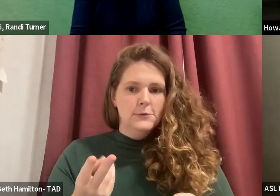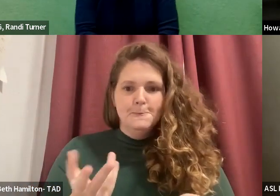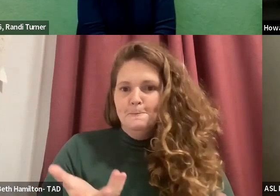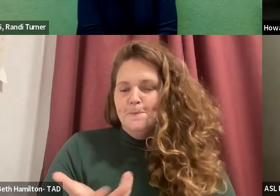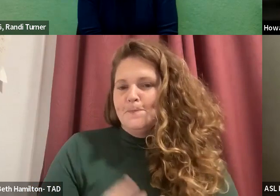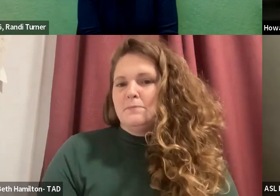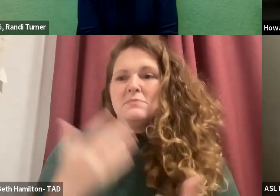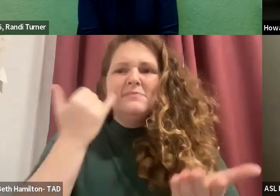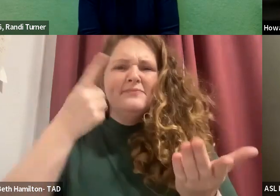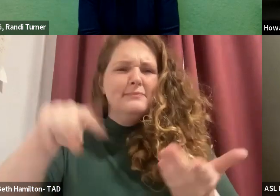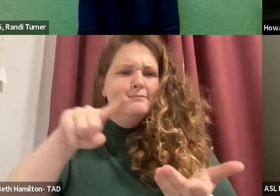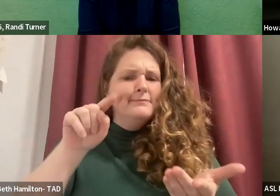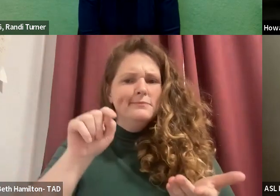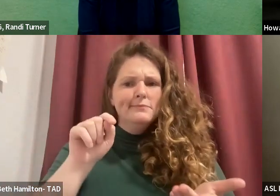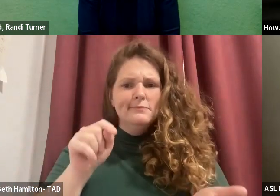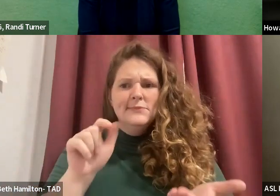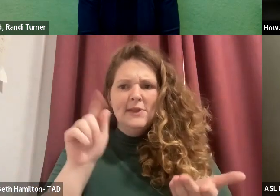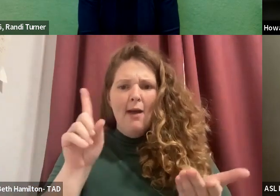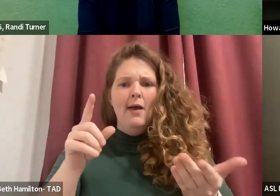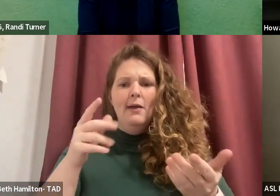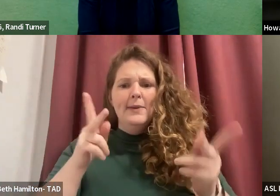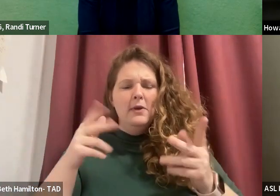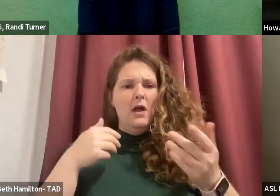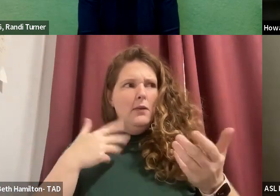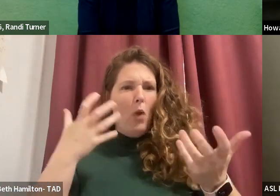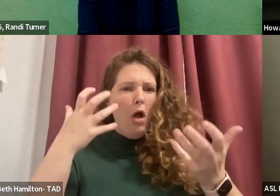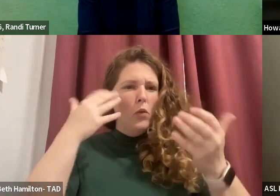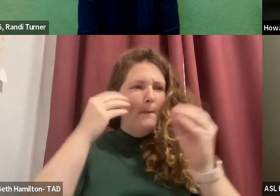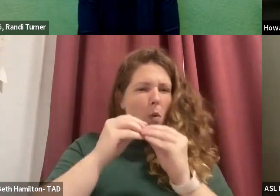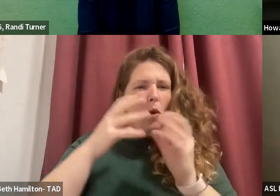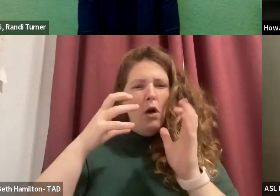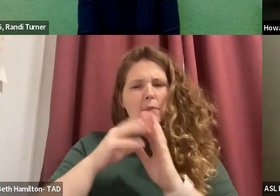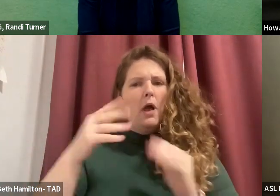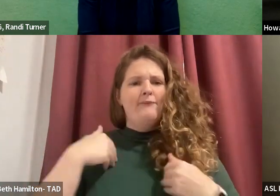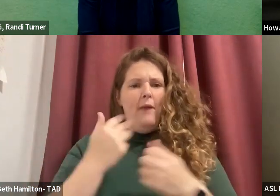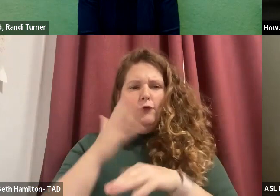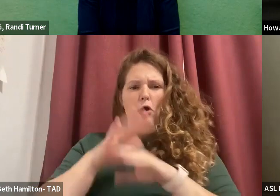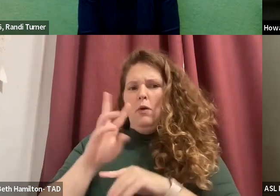with the Governor's Office on People with Disabilities